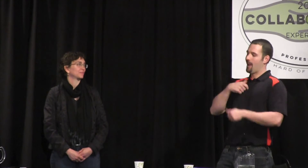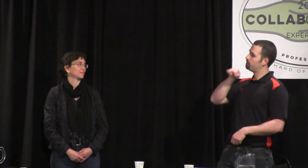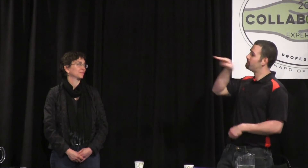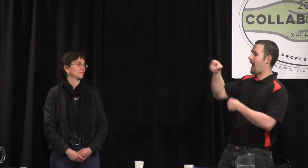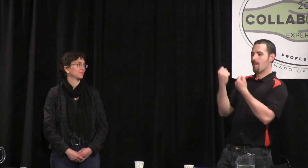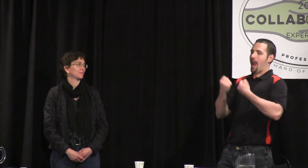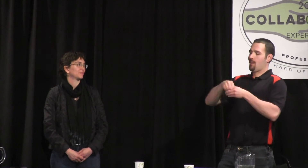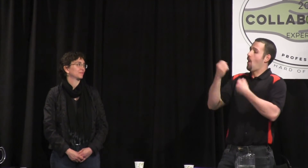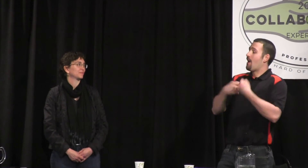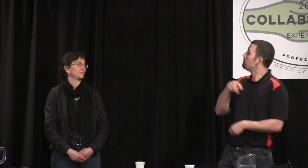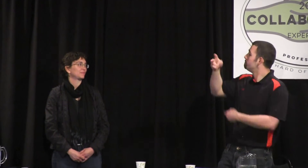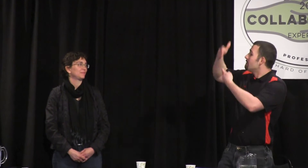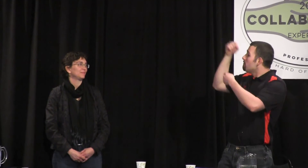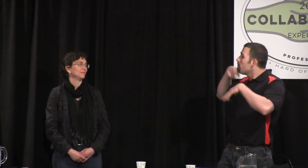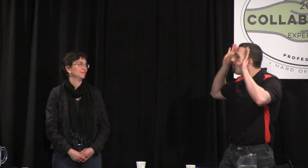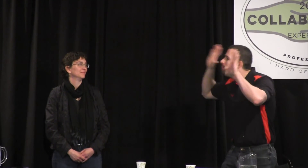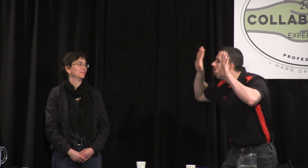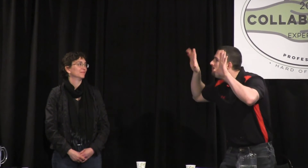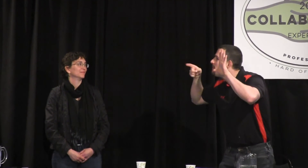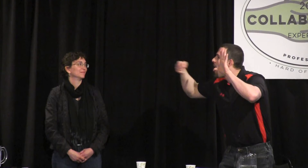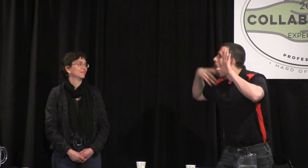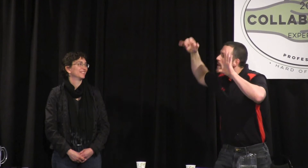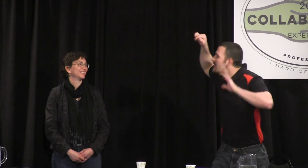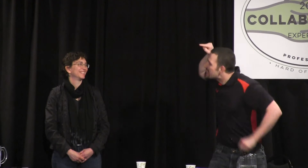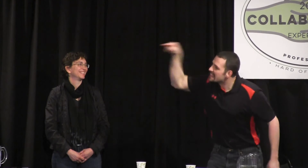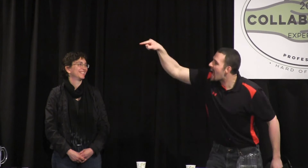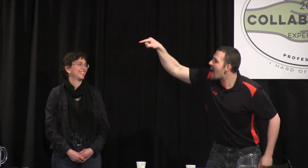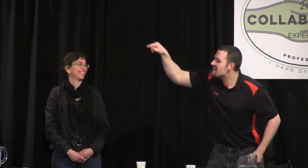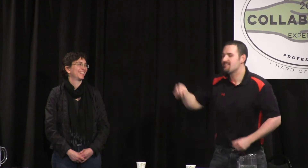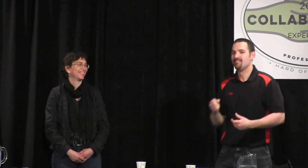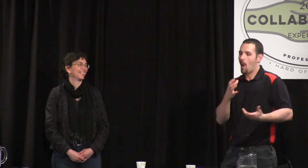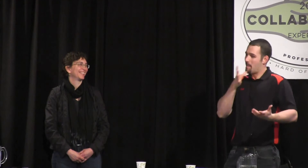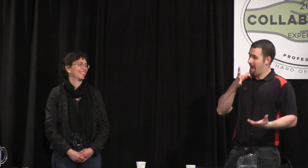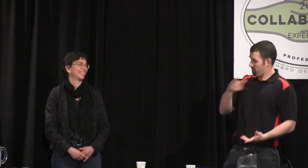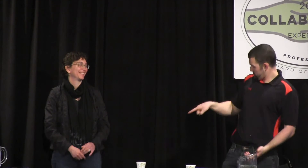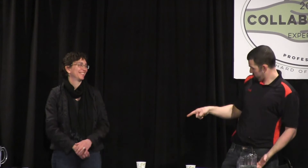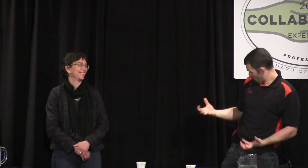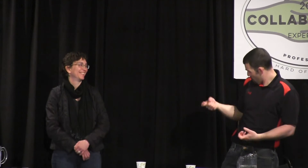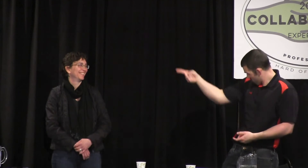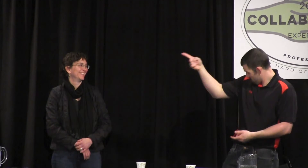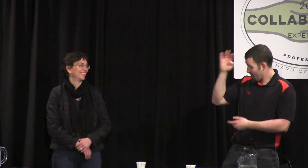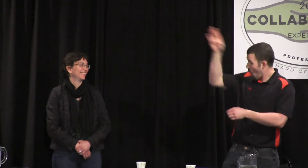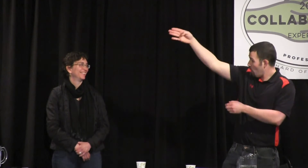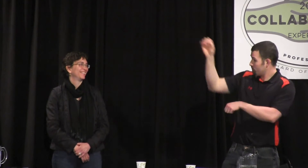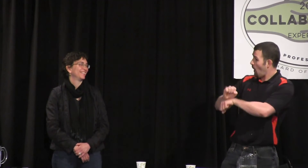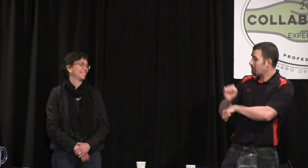and the rocks, I was age four at the time. And I would just look out the windows, and I really wanted that.